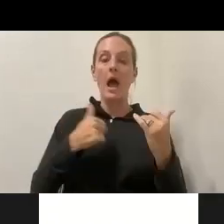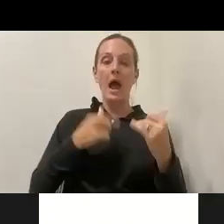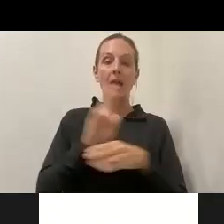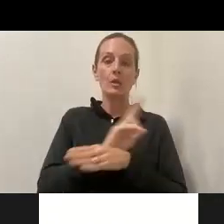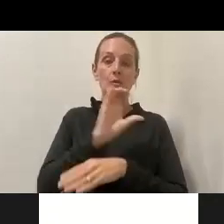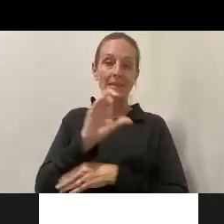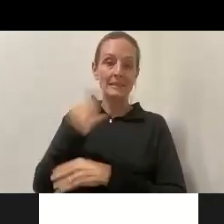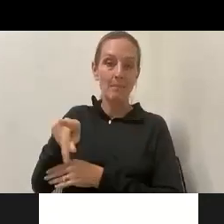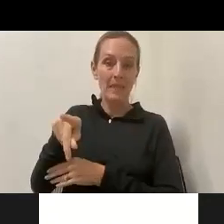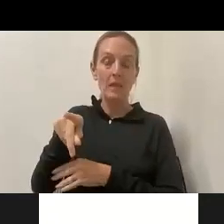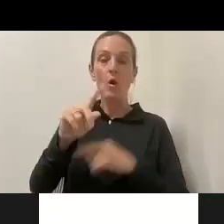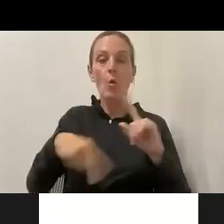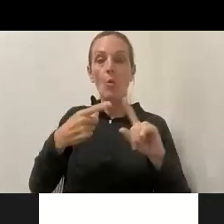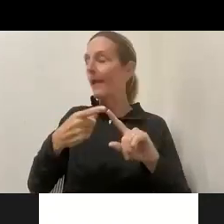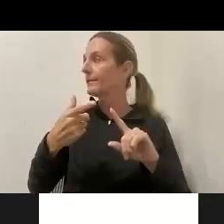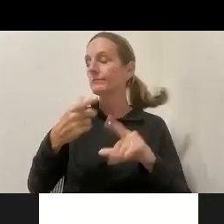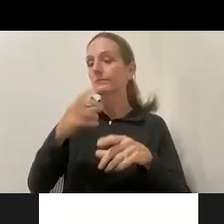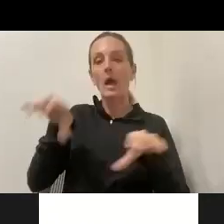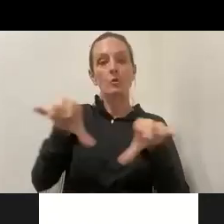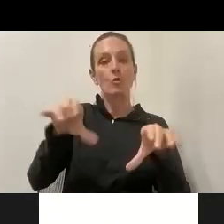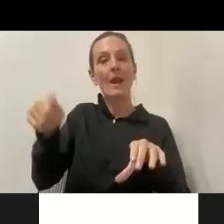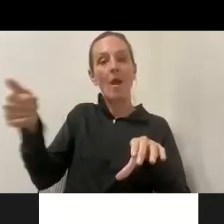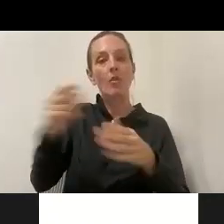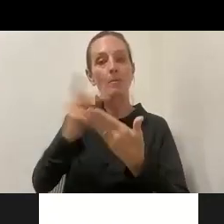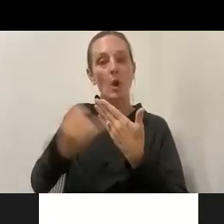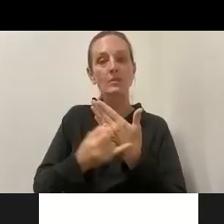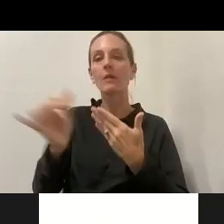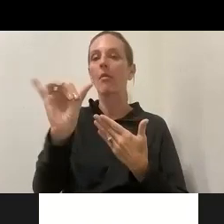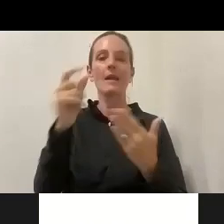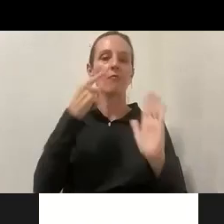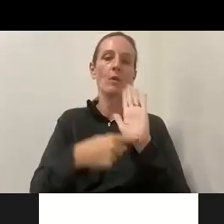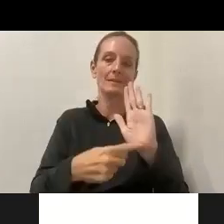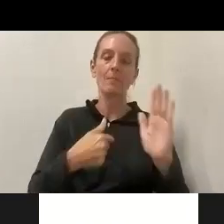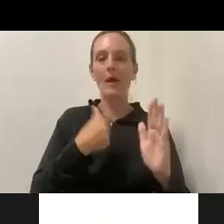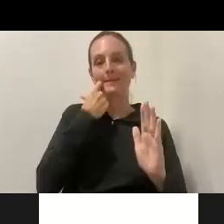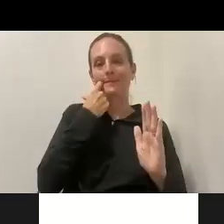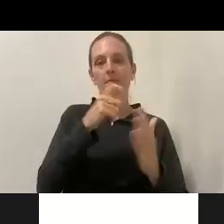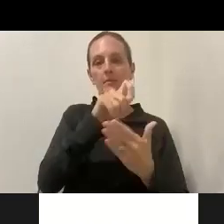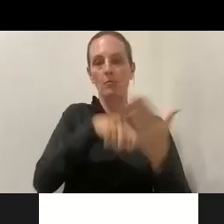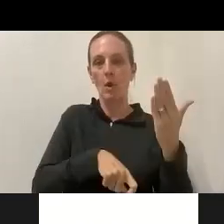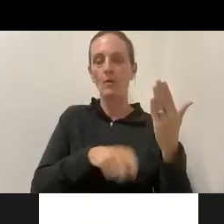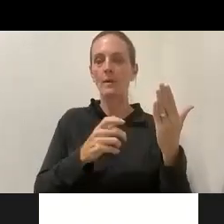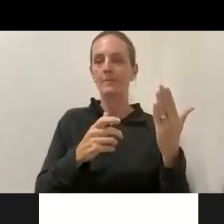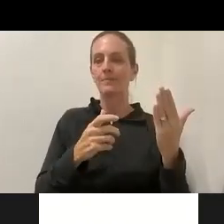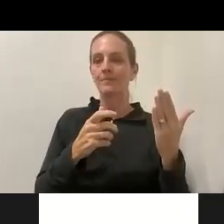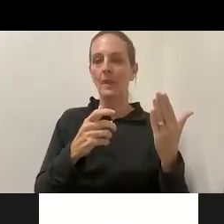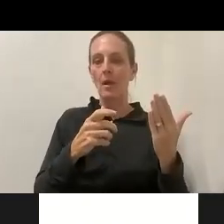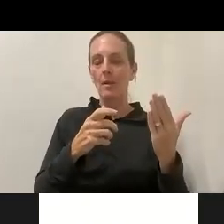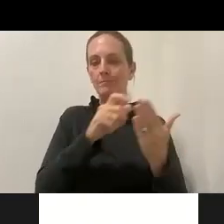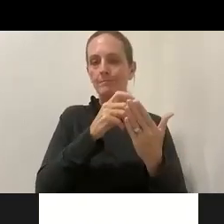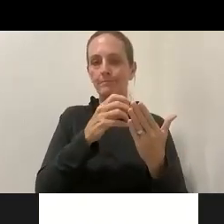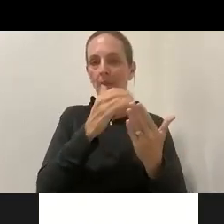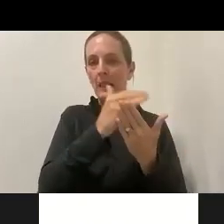projects, and I say, for example, I just wrote a bursary for my son this morning and noted that